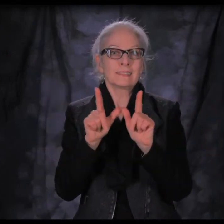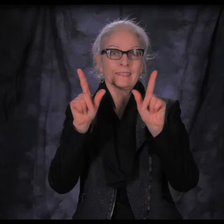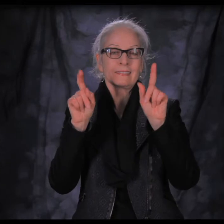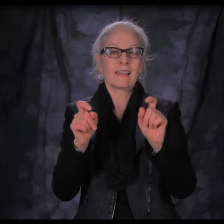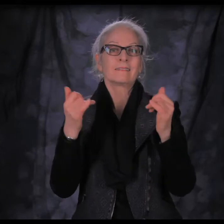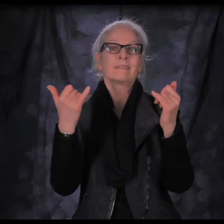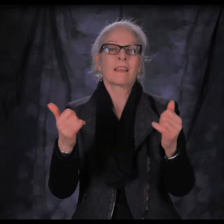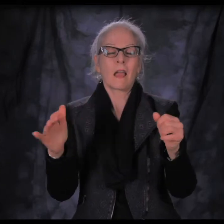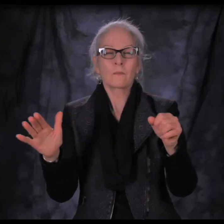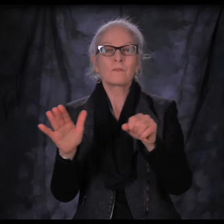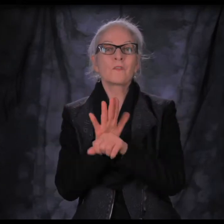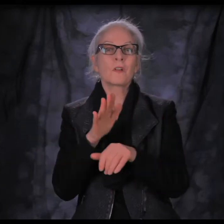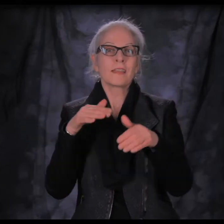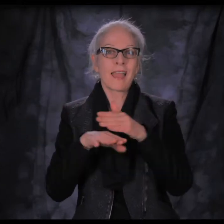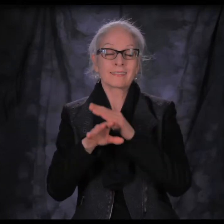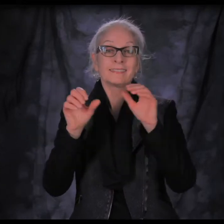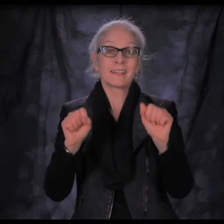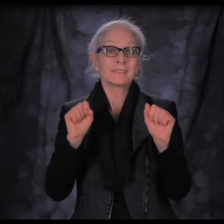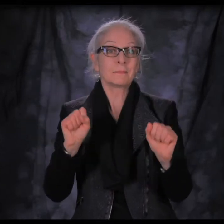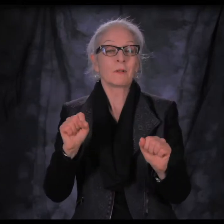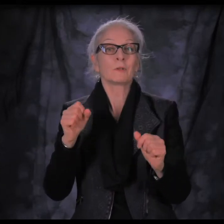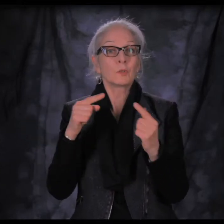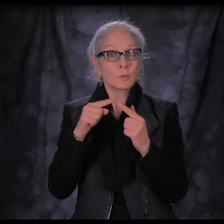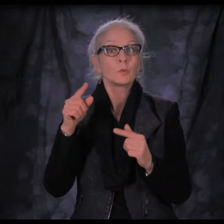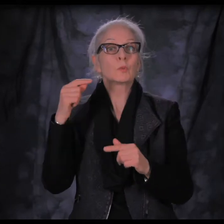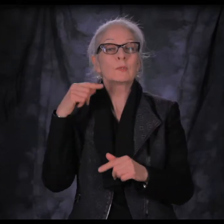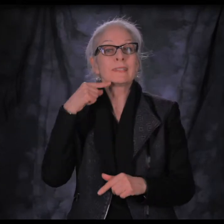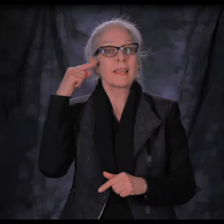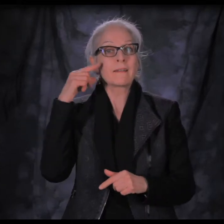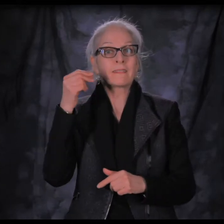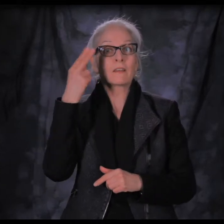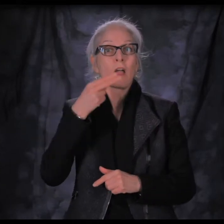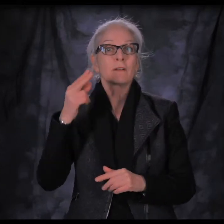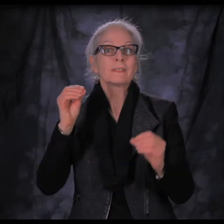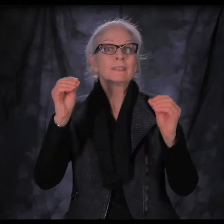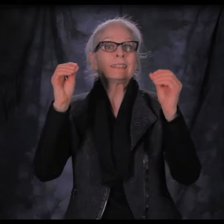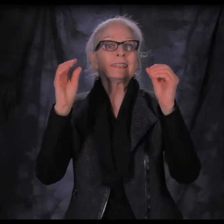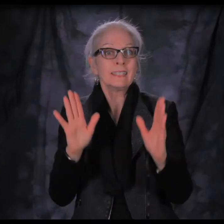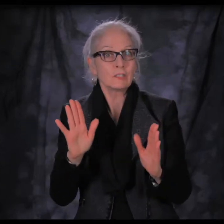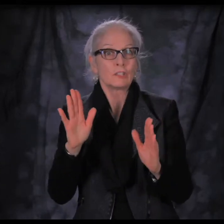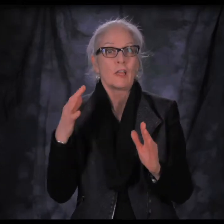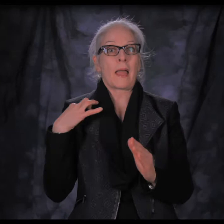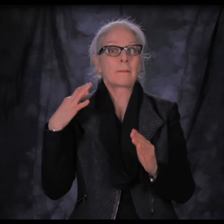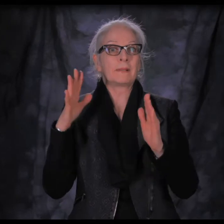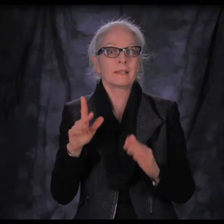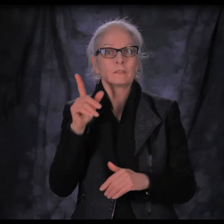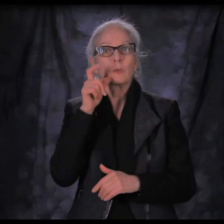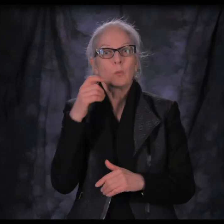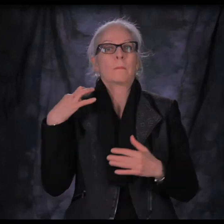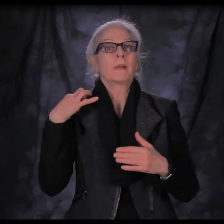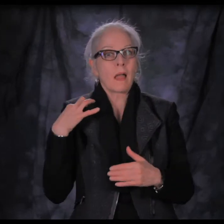These changes ensure that the licensing tests are now fully accessible to Deaf and Hard of Hearing teacher candidates who apply to be licensed as a